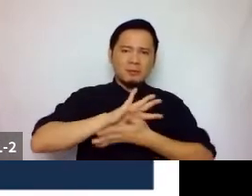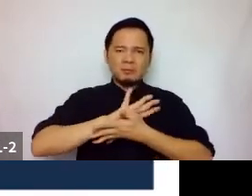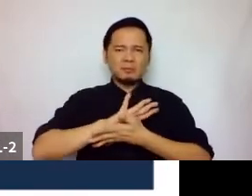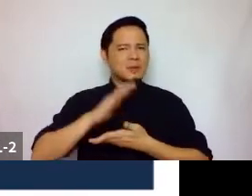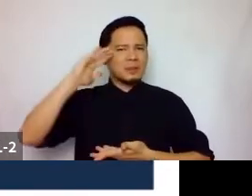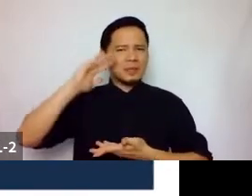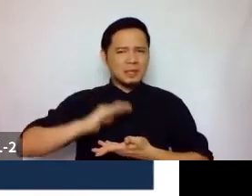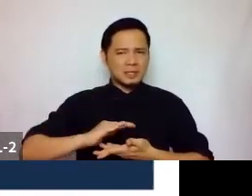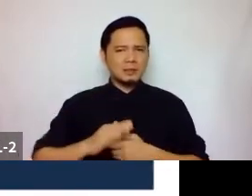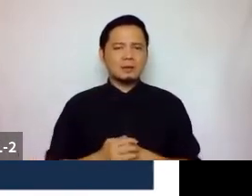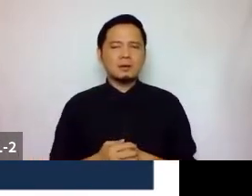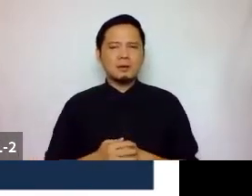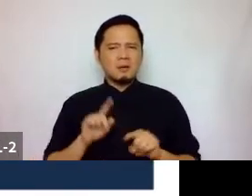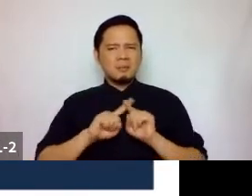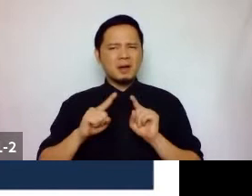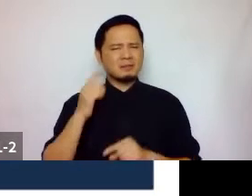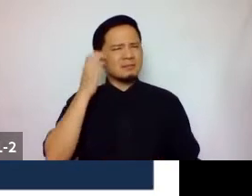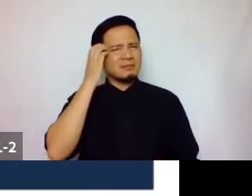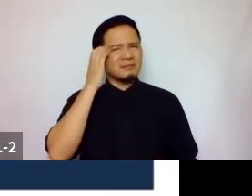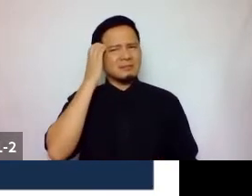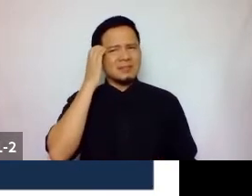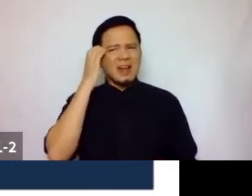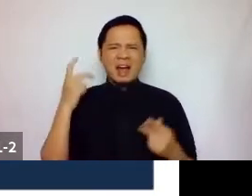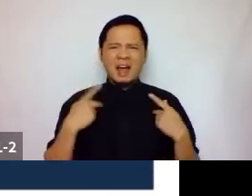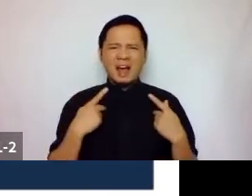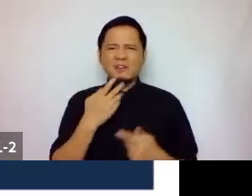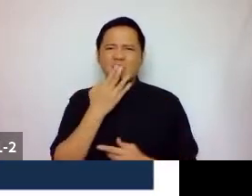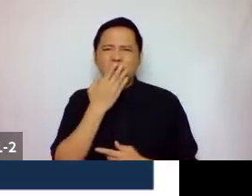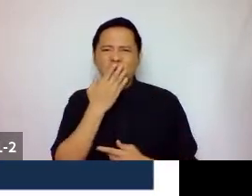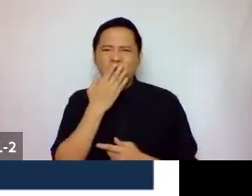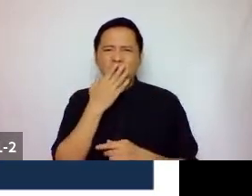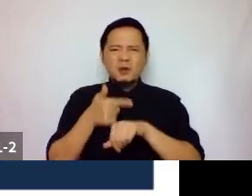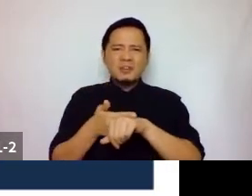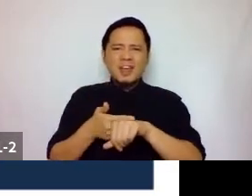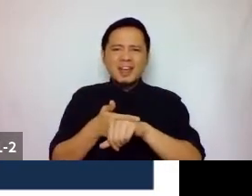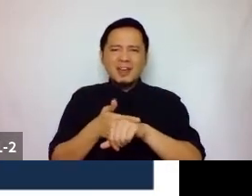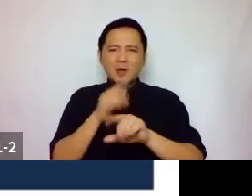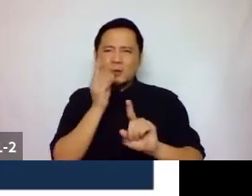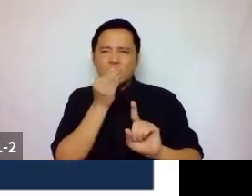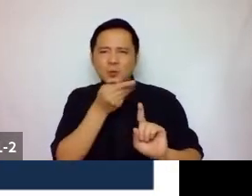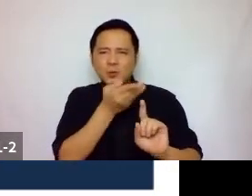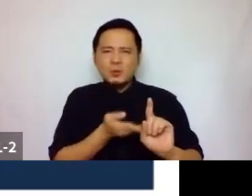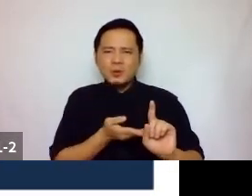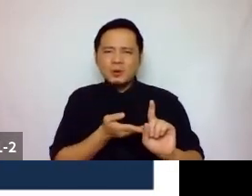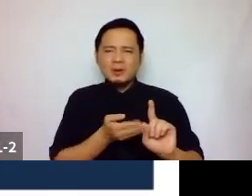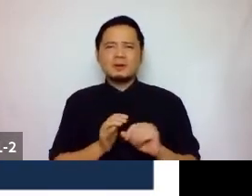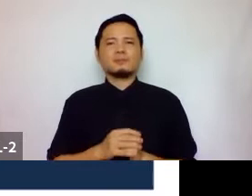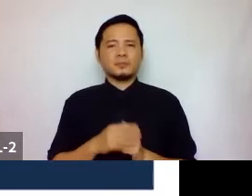If you are wondering who the gray ones are, I will tell you who they are.